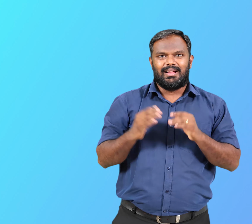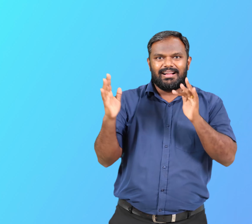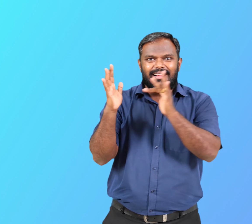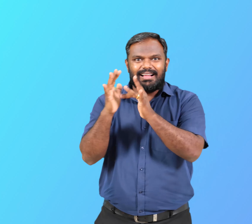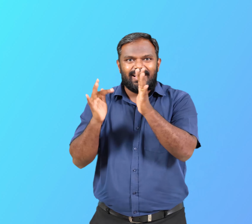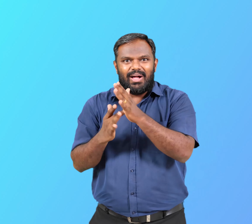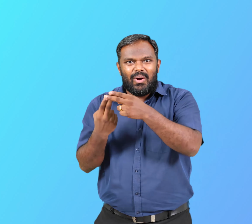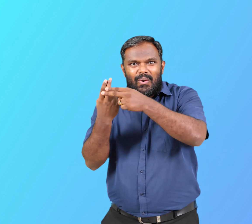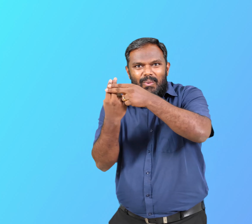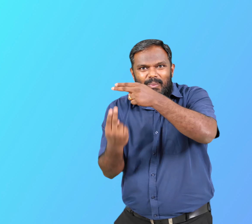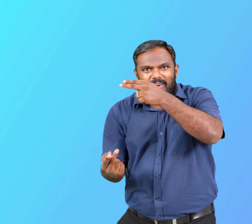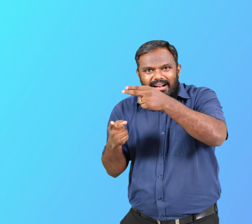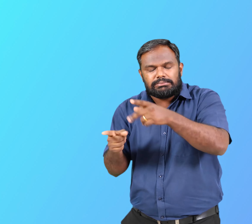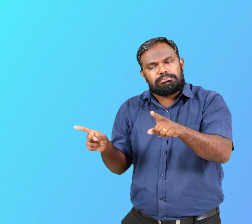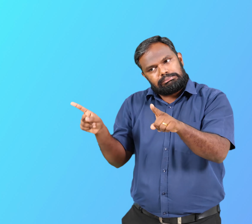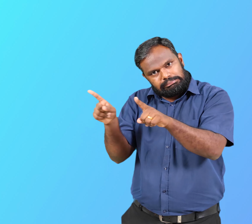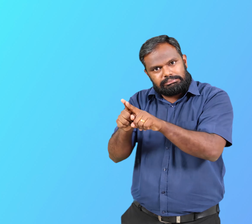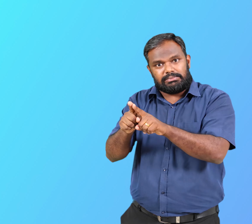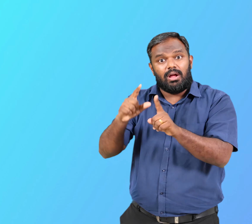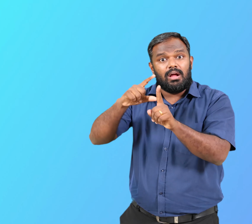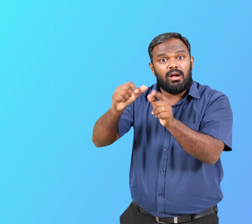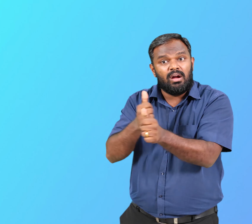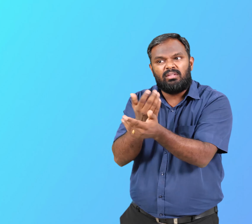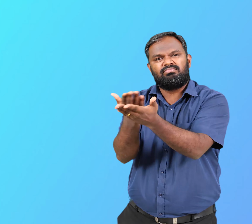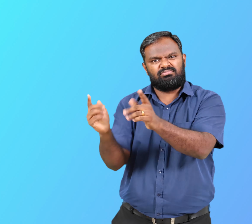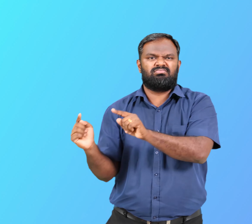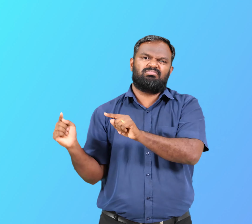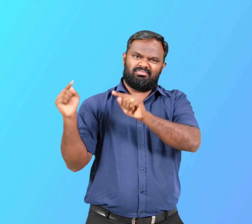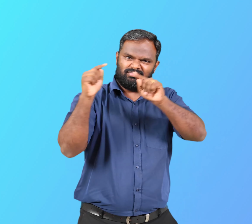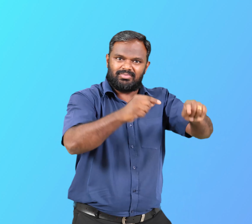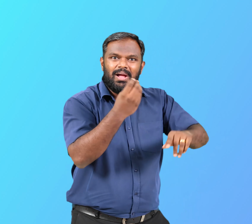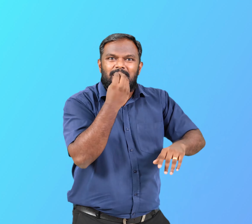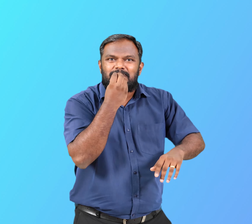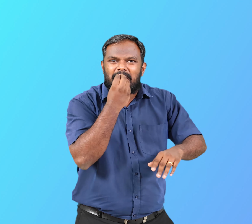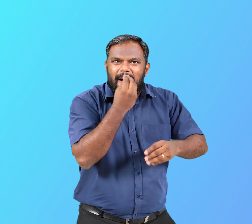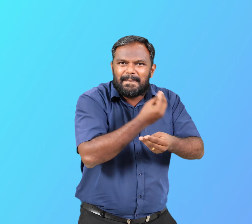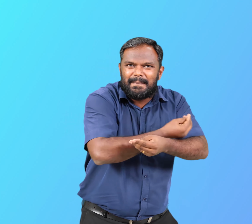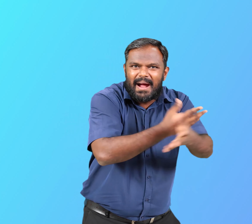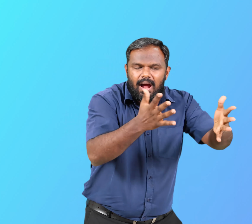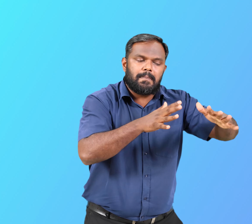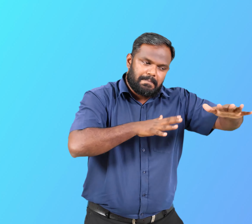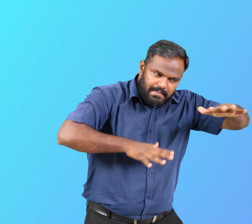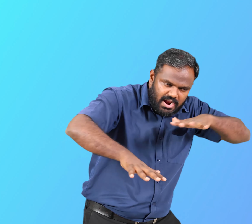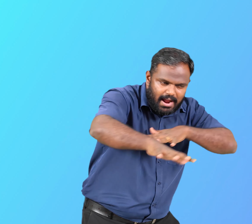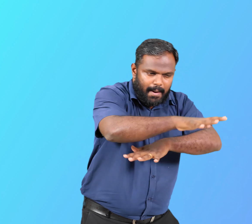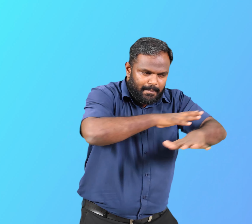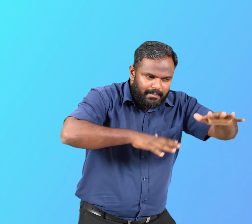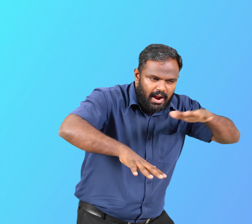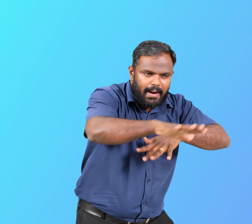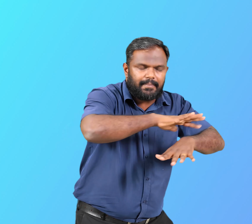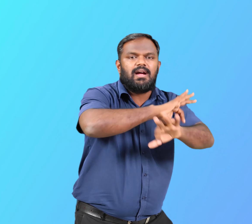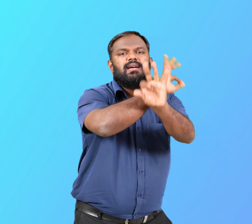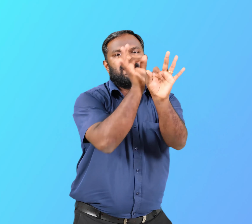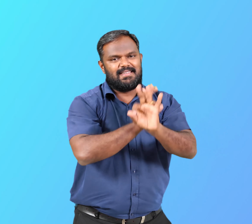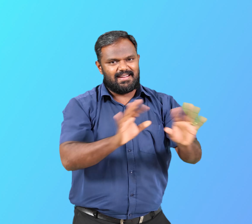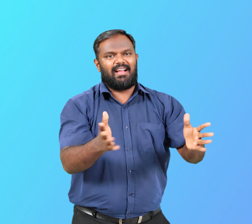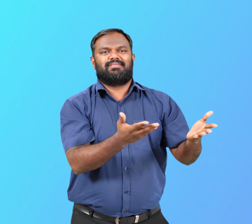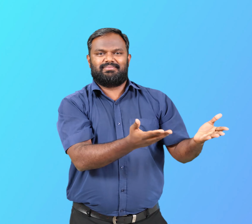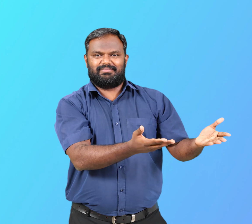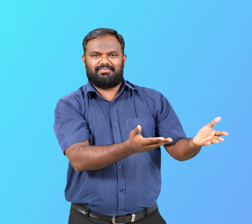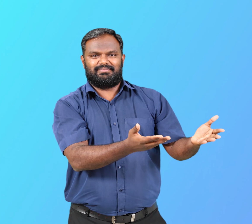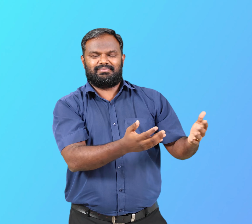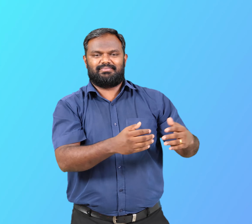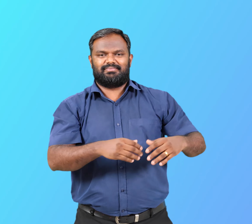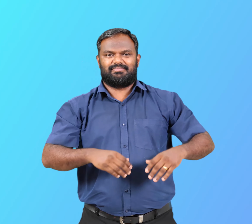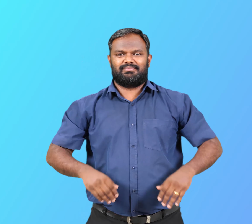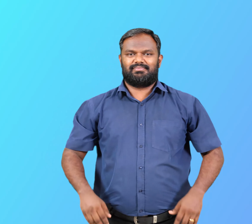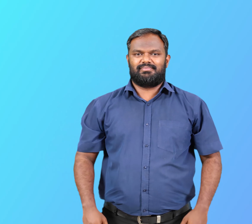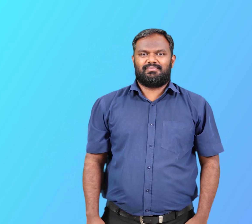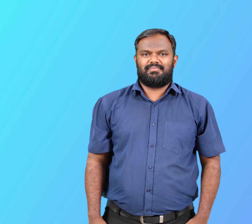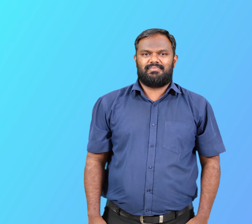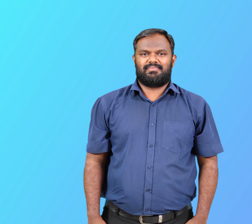They obeyed and did what Jesus told them to do. They prepared the Passover meal.